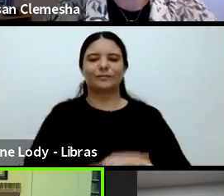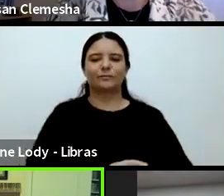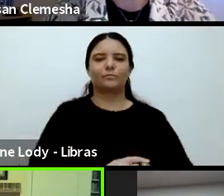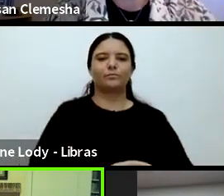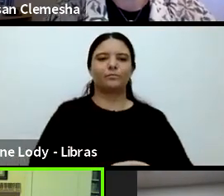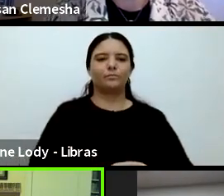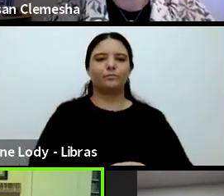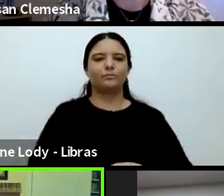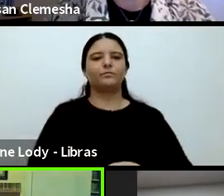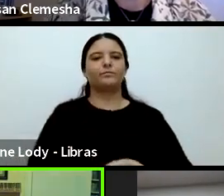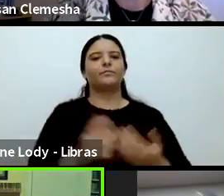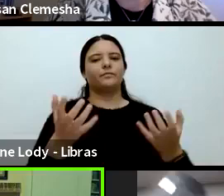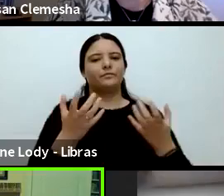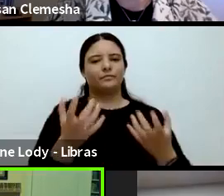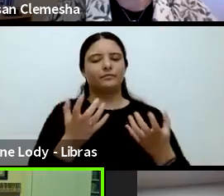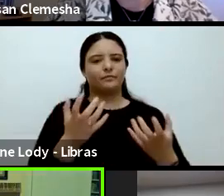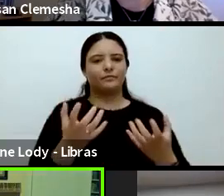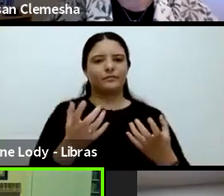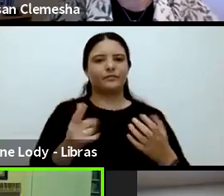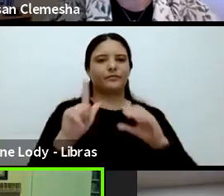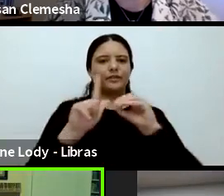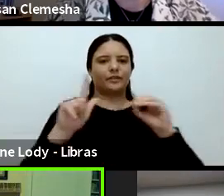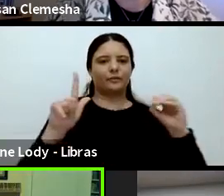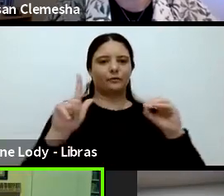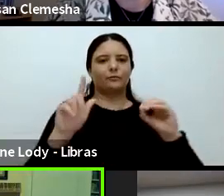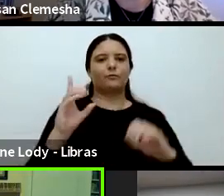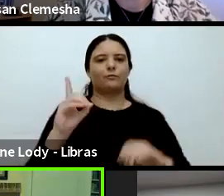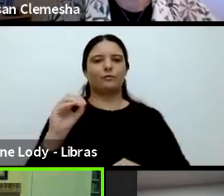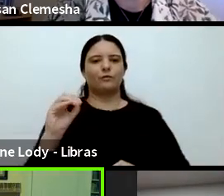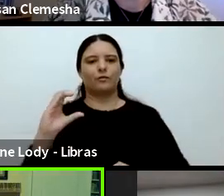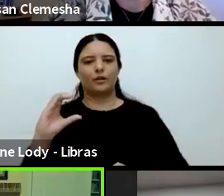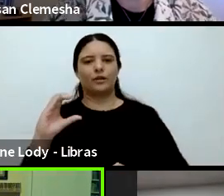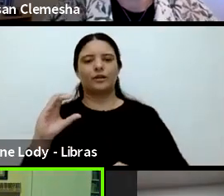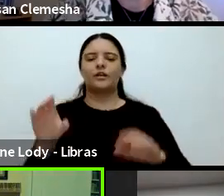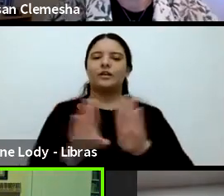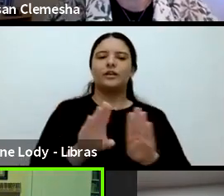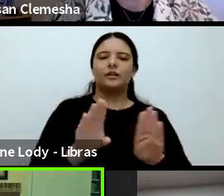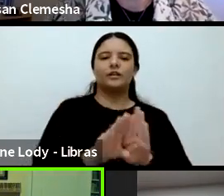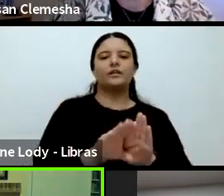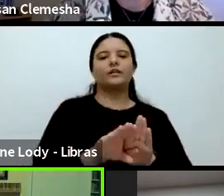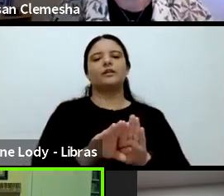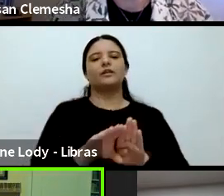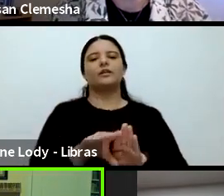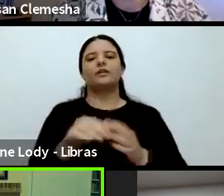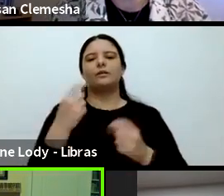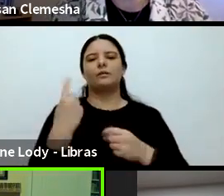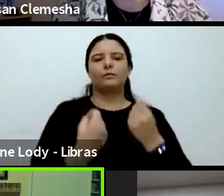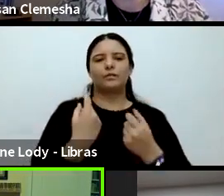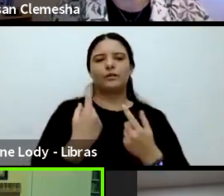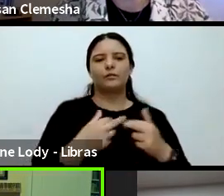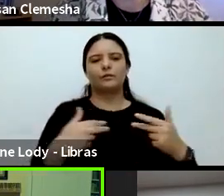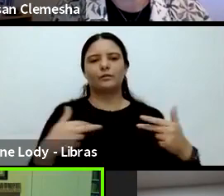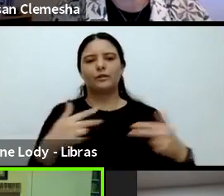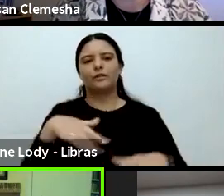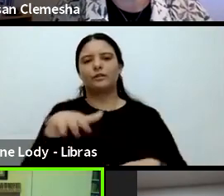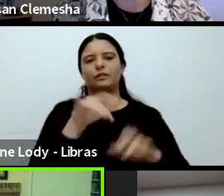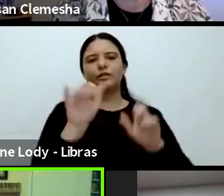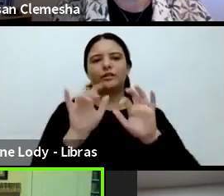. And what I'd like to do it . And what I'd like to do is go to the google Doc. , and and look at some of the and and look at some of the things.